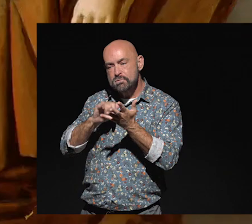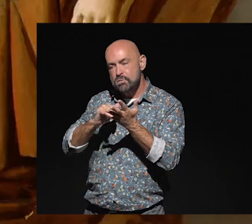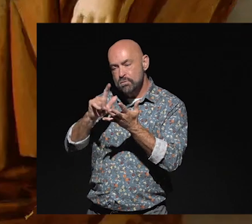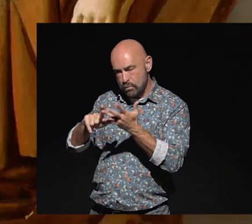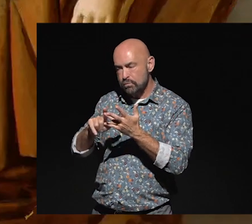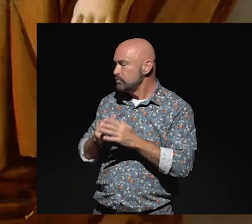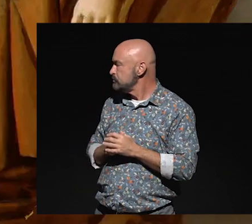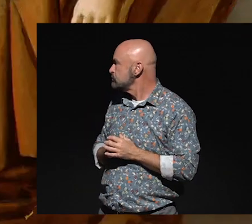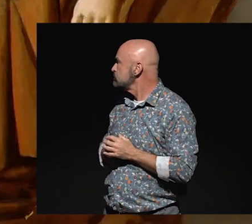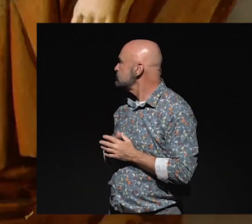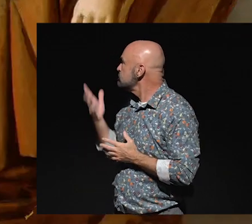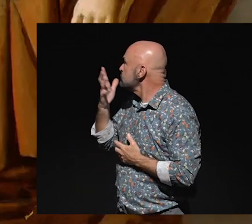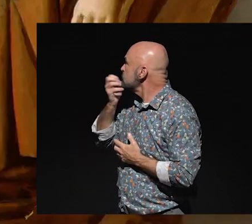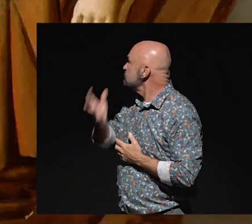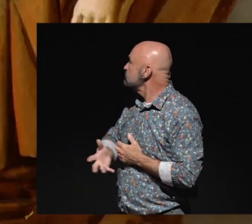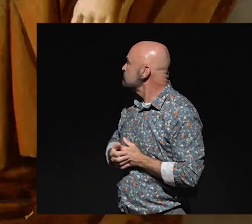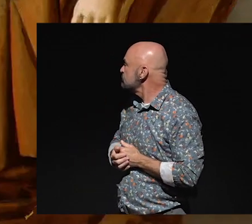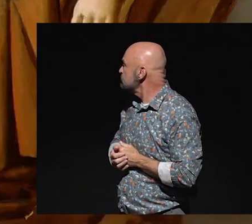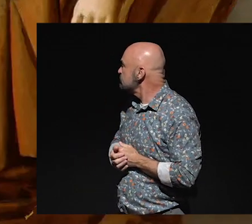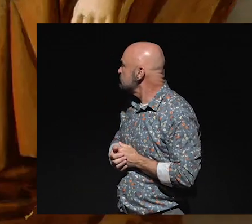Just astonishing image.